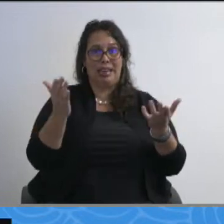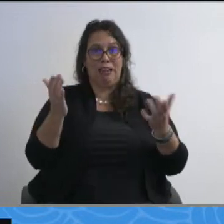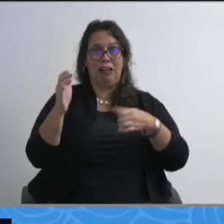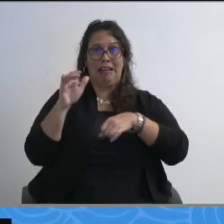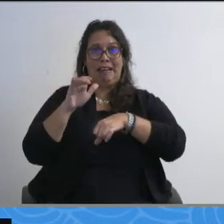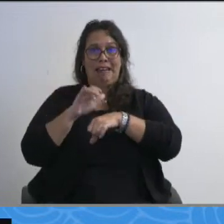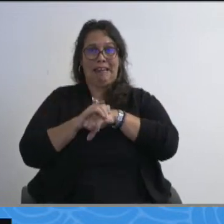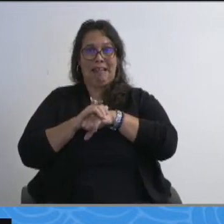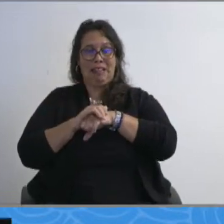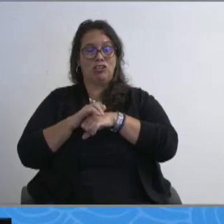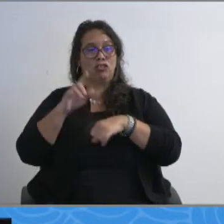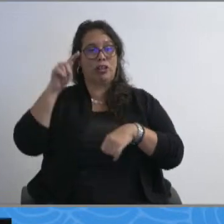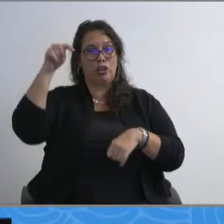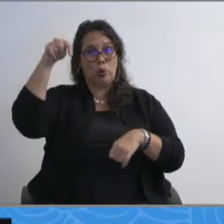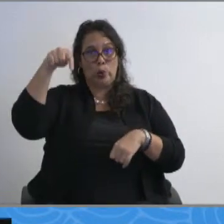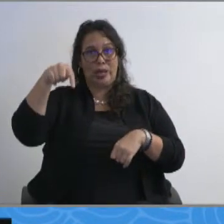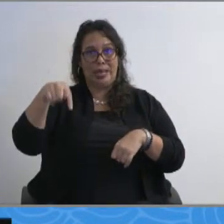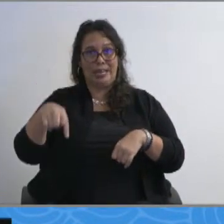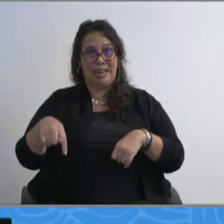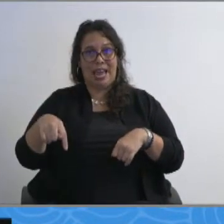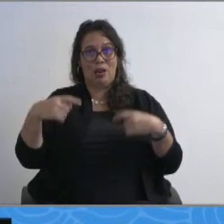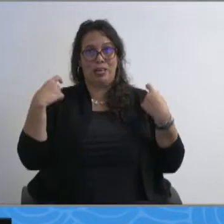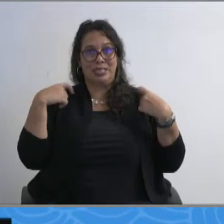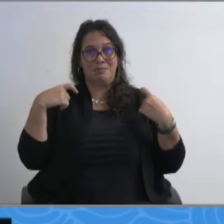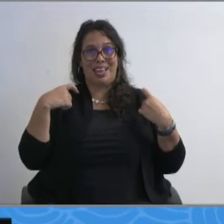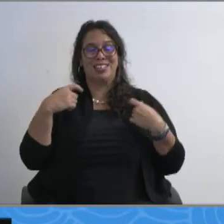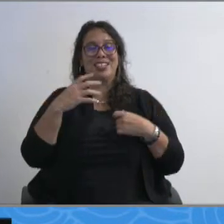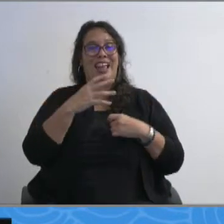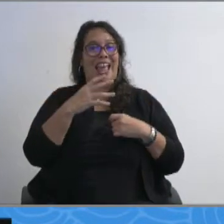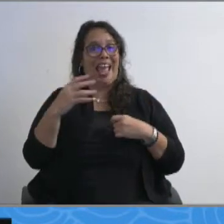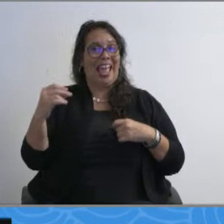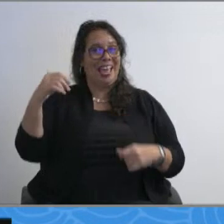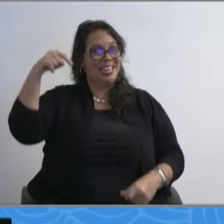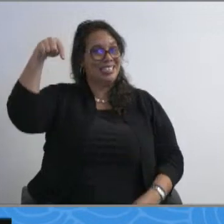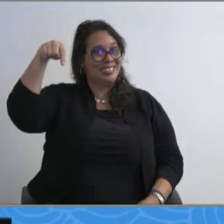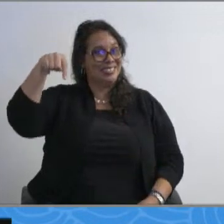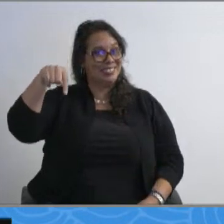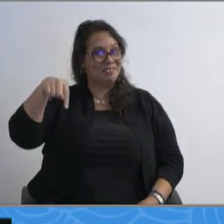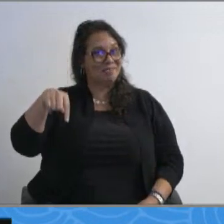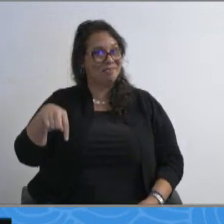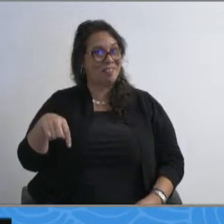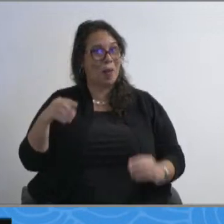And if you scroll down, in Spanish. And in addition, if you scroll down further, in Khmer.